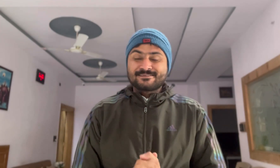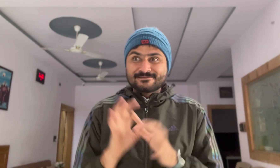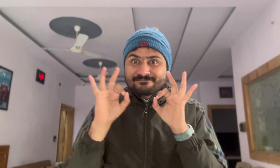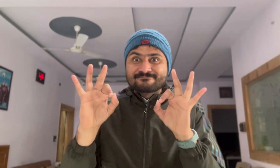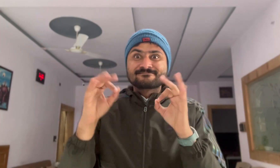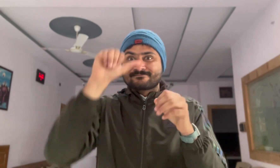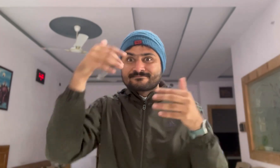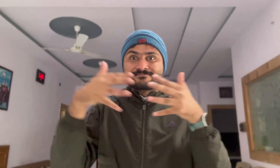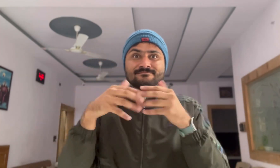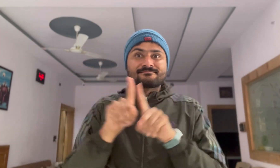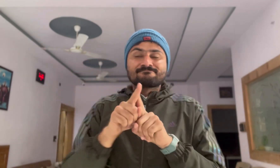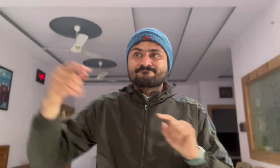India vs USA match cricket